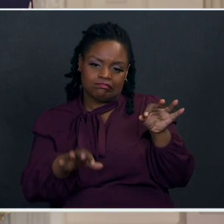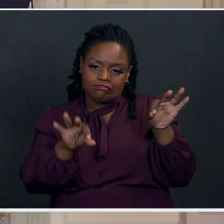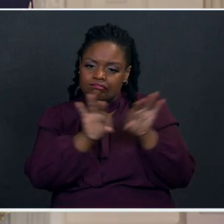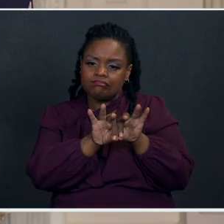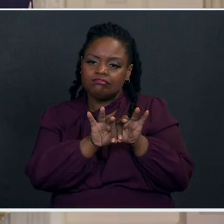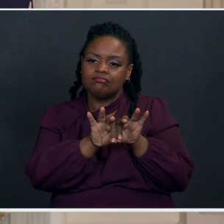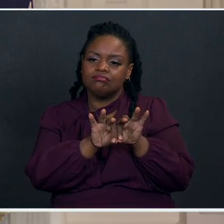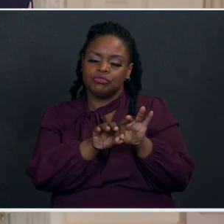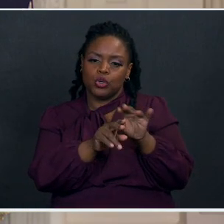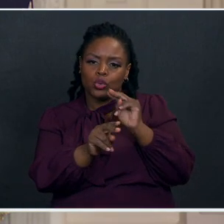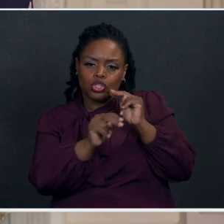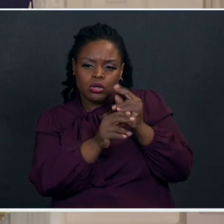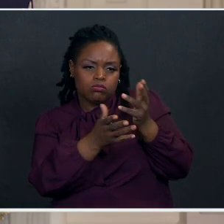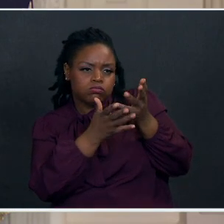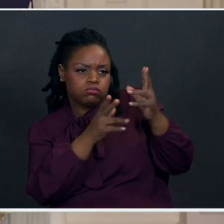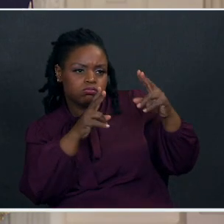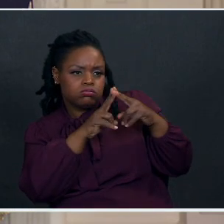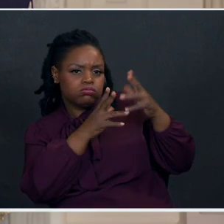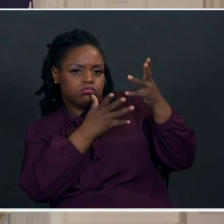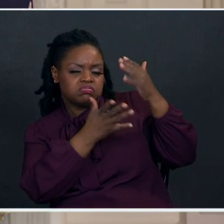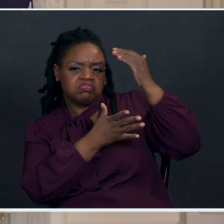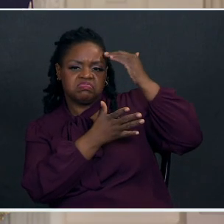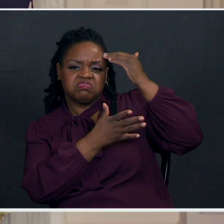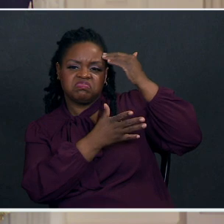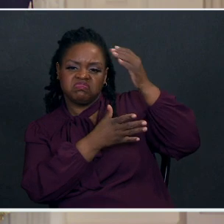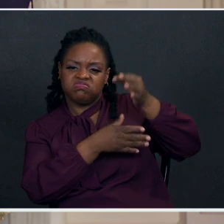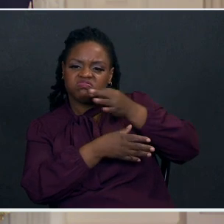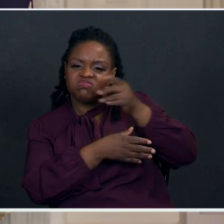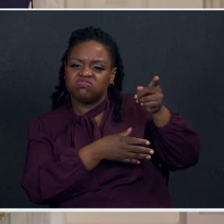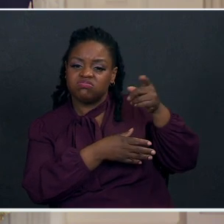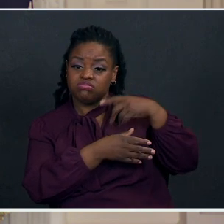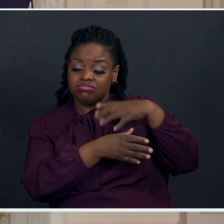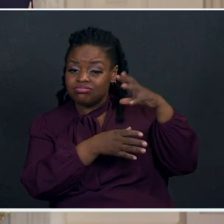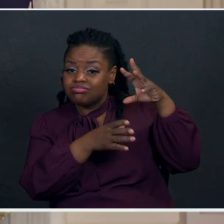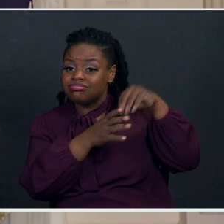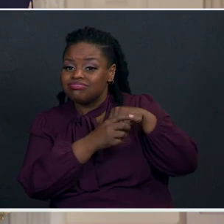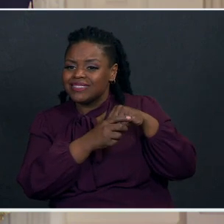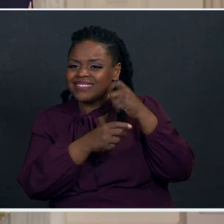that we started to -- that we rejoined -- this administration rejoined on day one, as I promised.